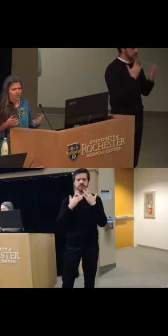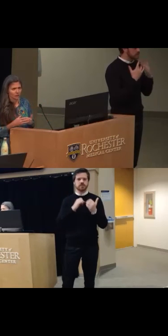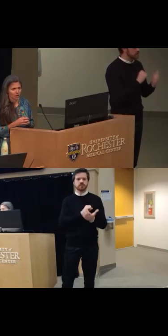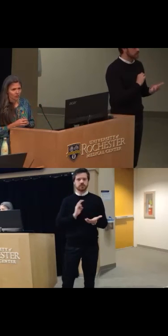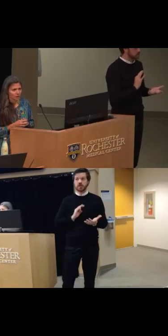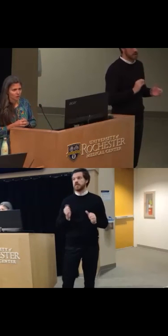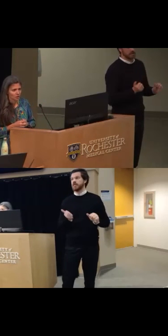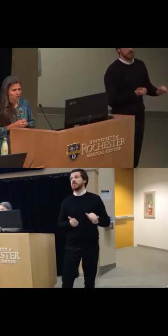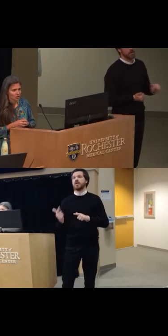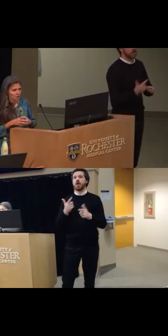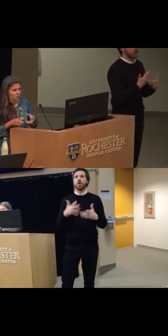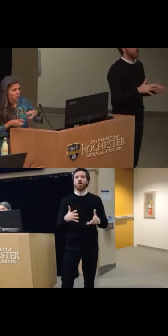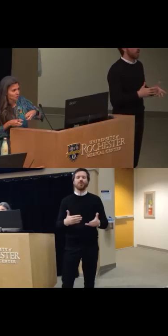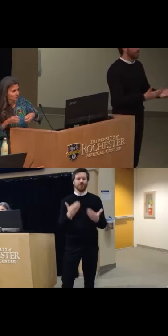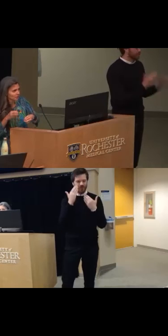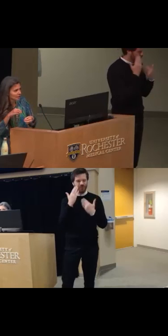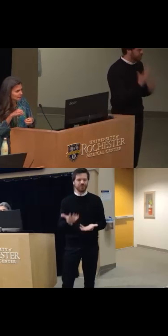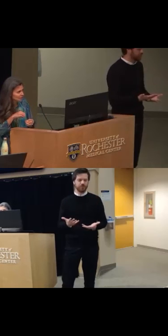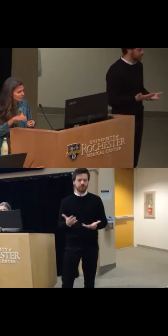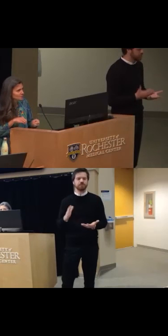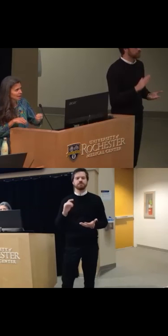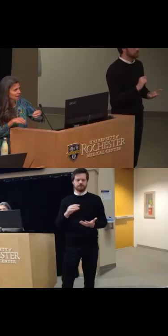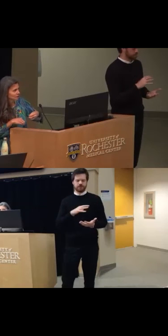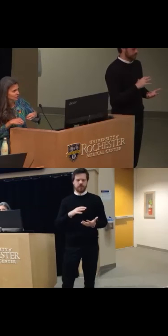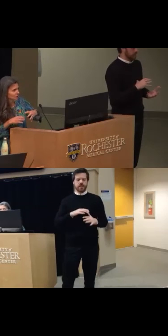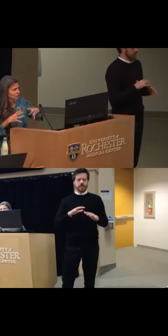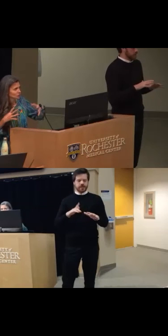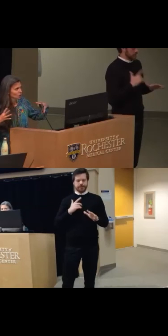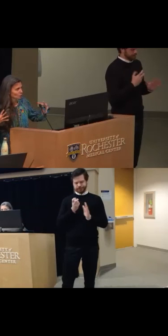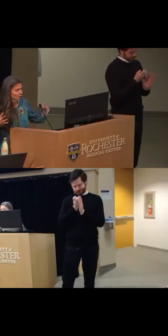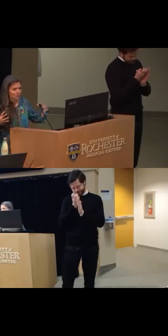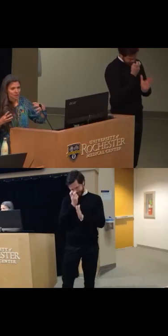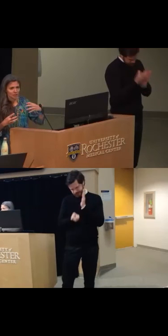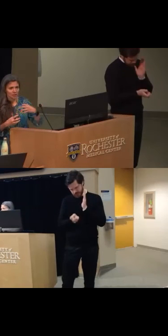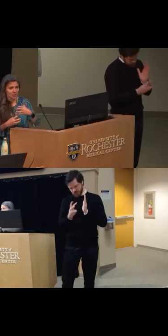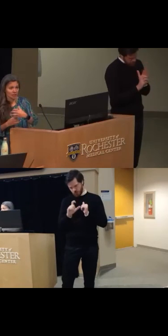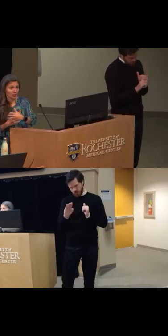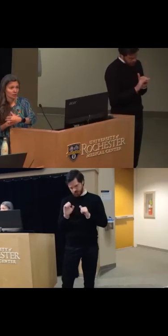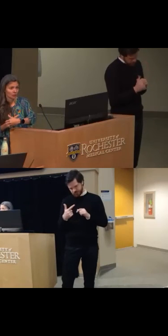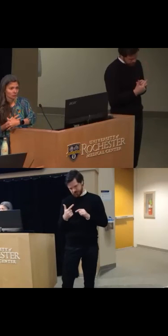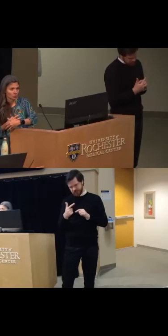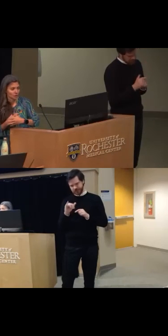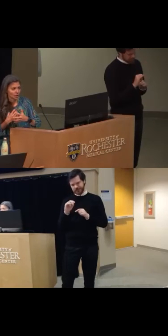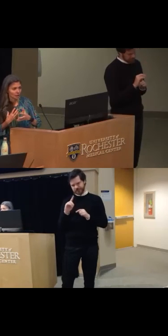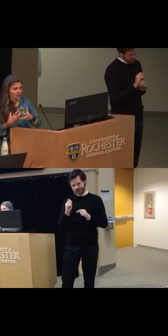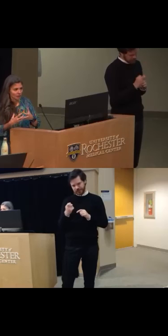here already knows but when we really take a deep dive into well-being index data local data